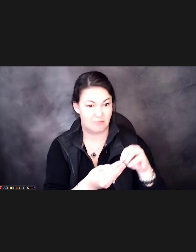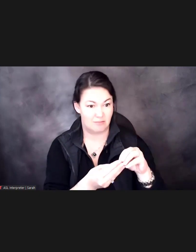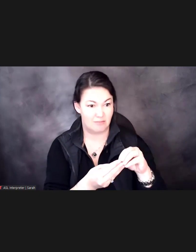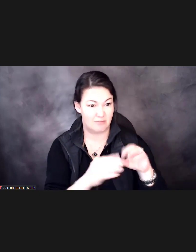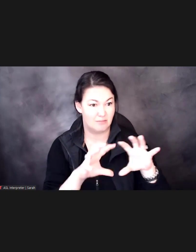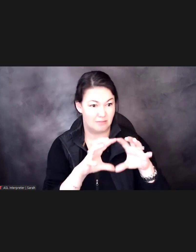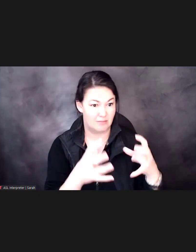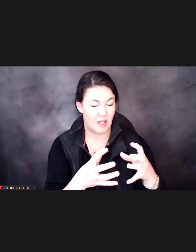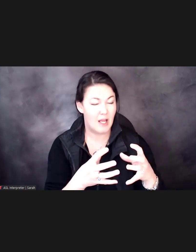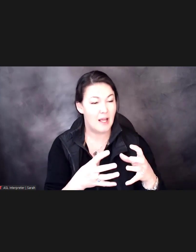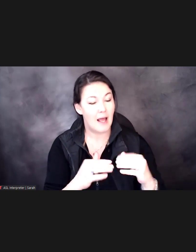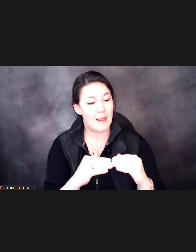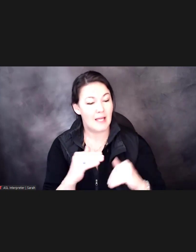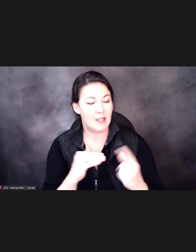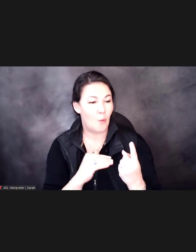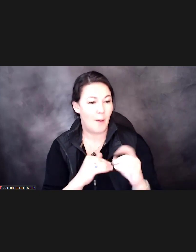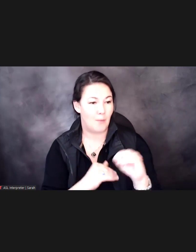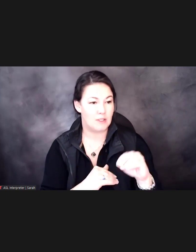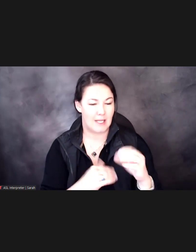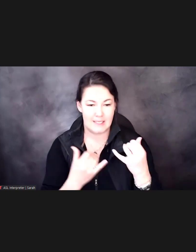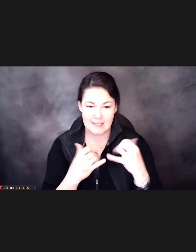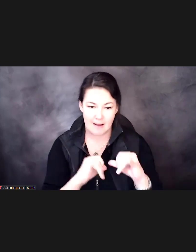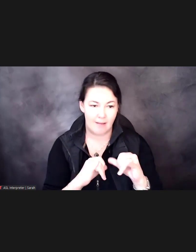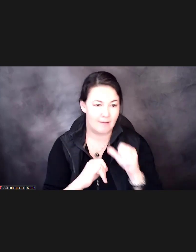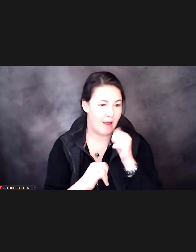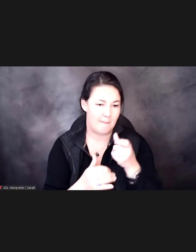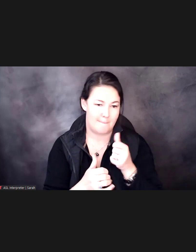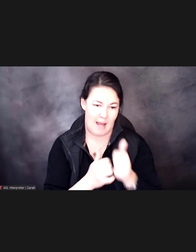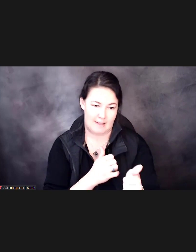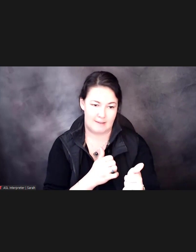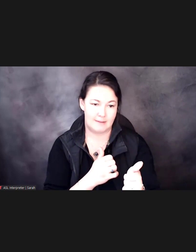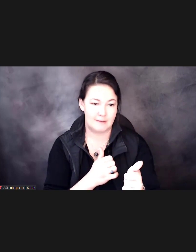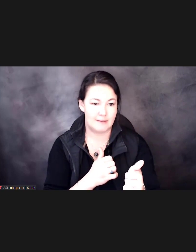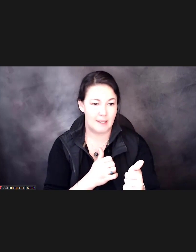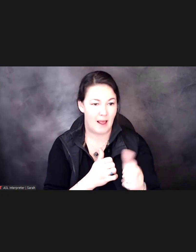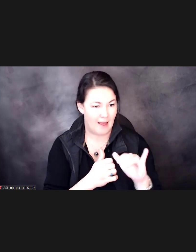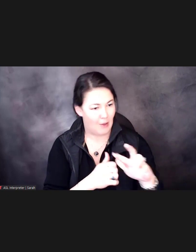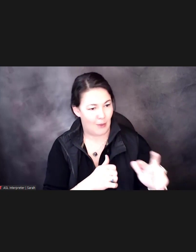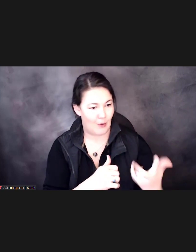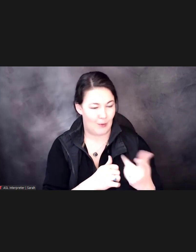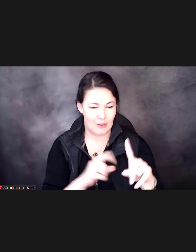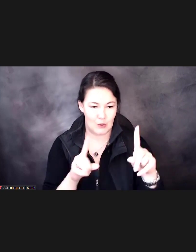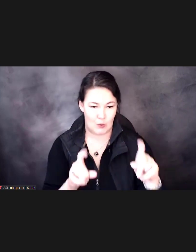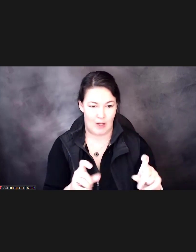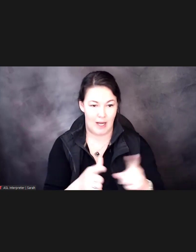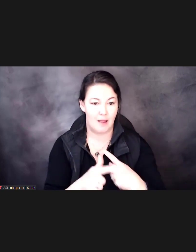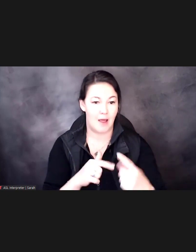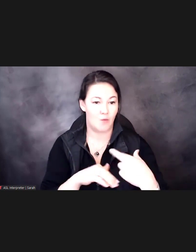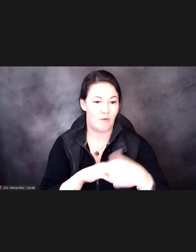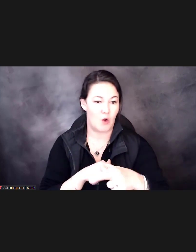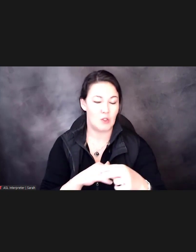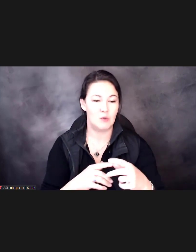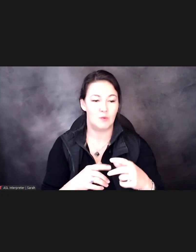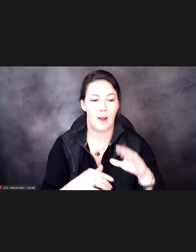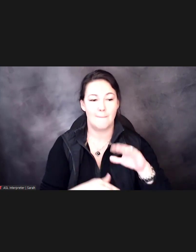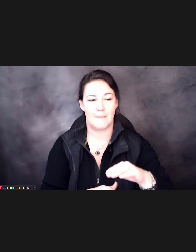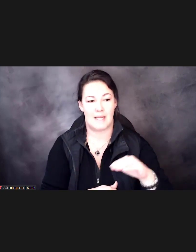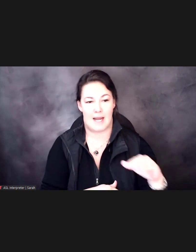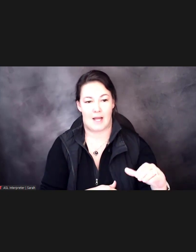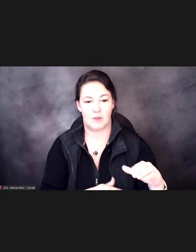we expect that less than 1 percent will still not pass that third screening, and those children will be referred to a pediatric